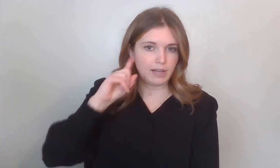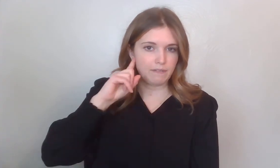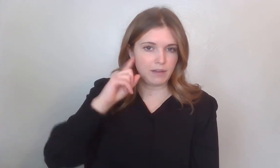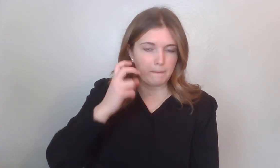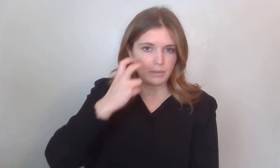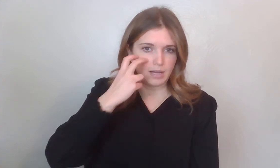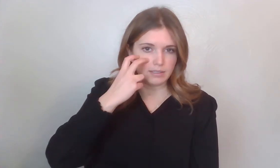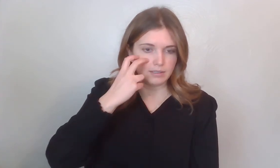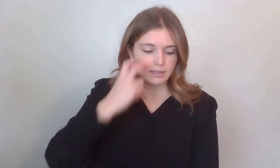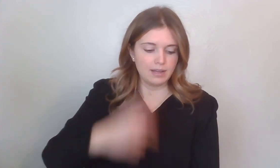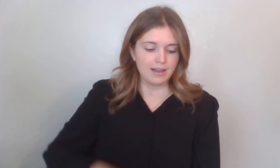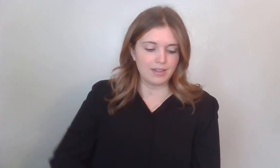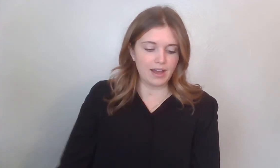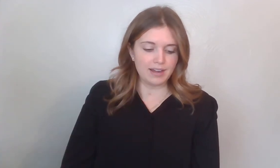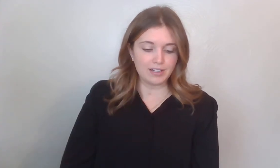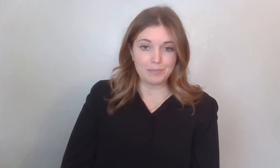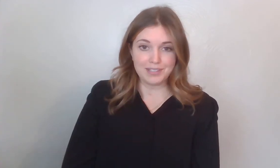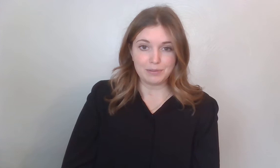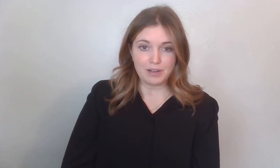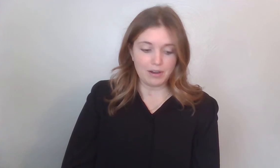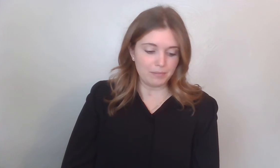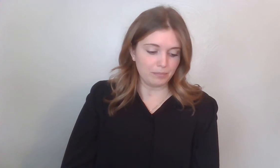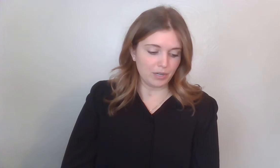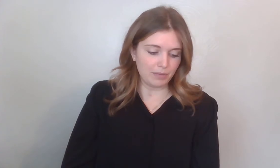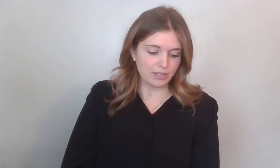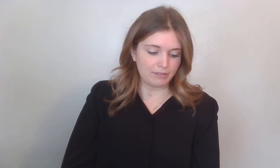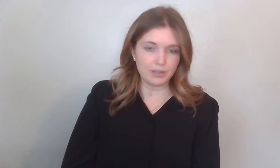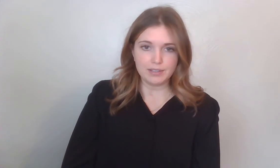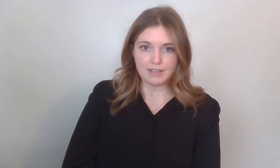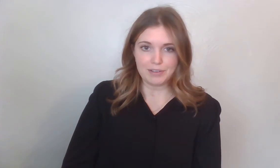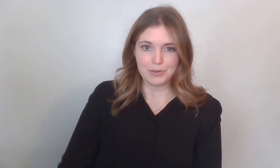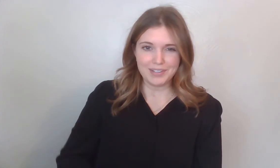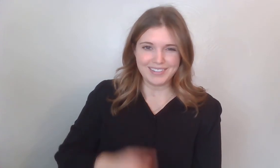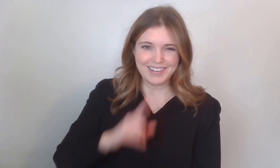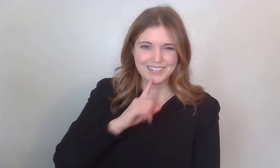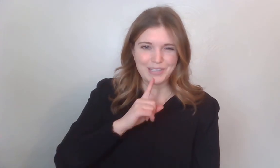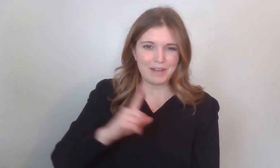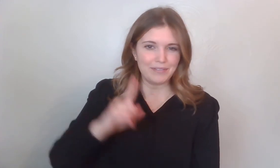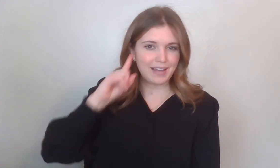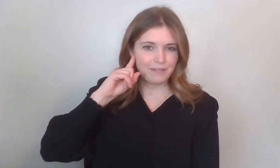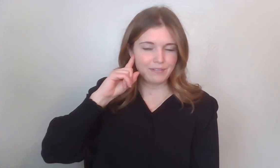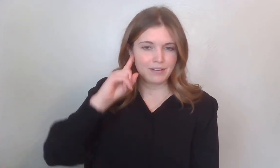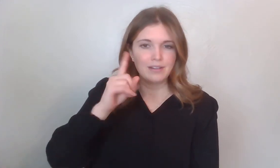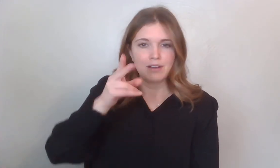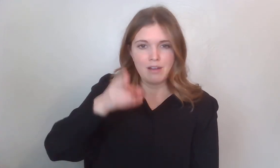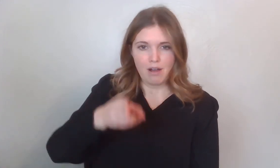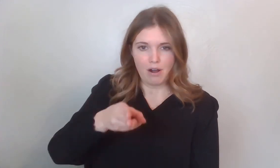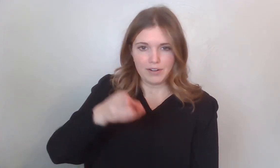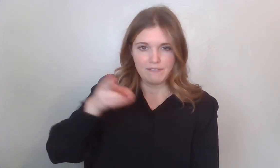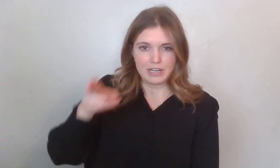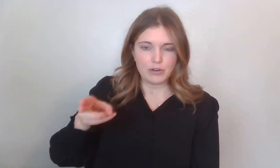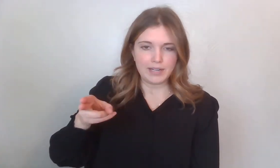DEAFBLIND That encompasses um pretty much everyone in the Deaf community then. So, you have DEAF HARD OF HEARING